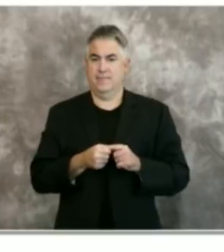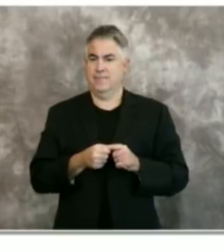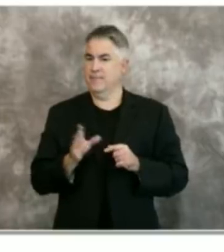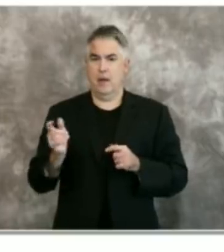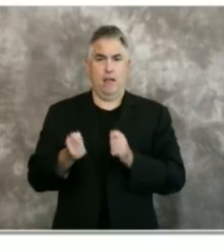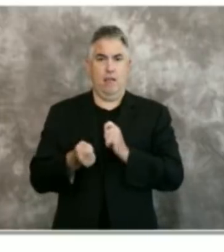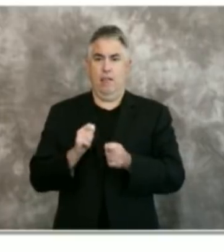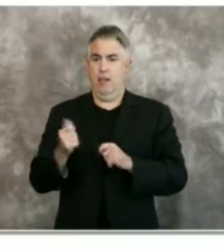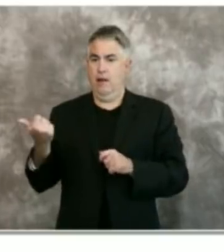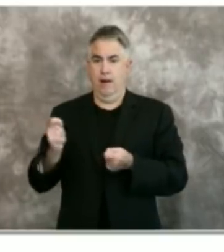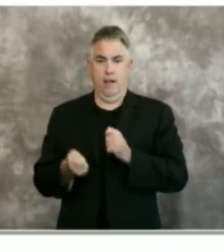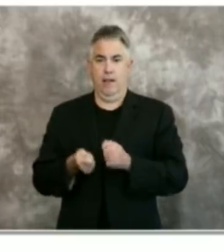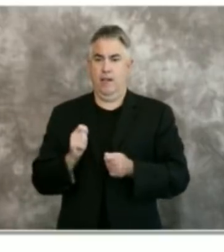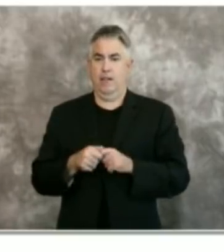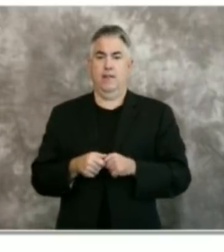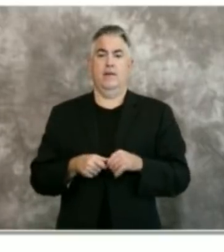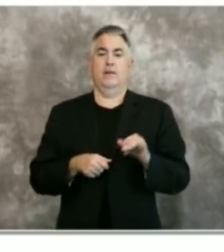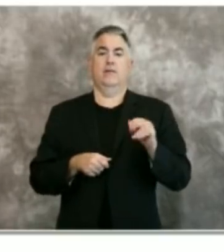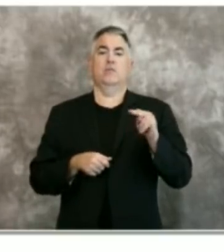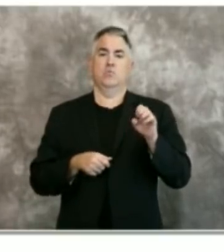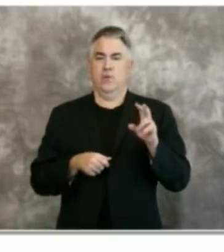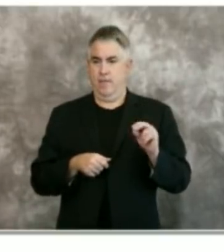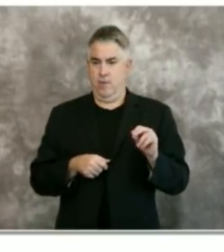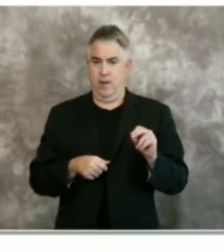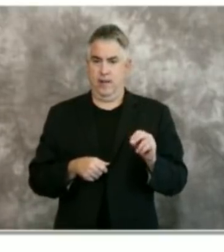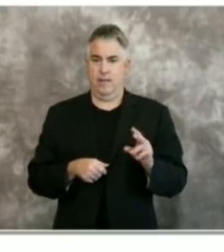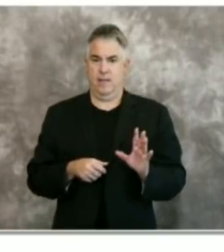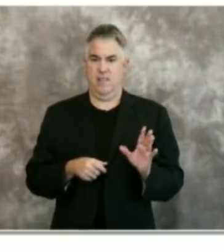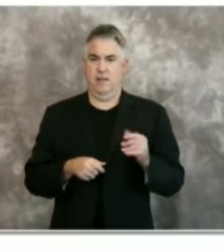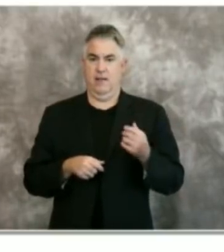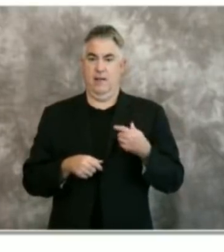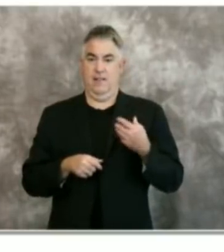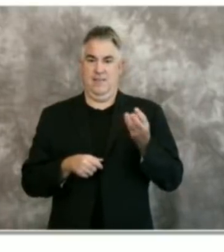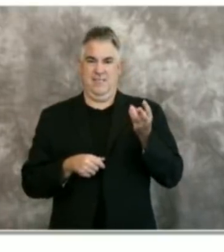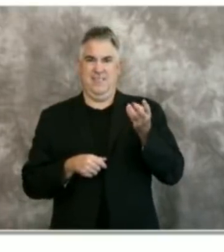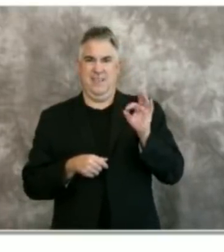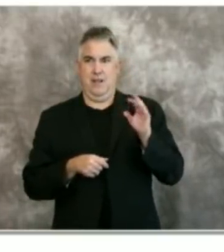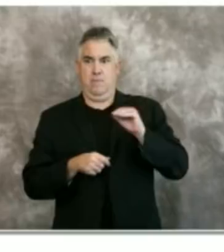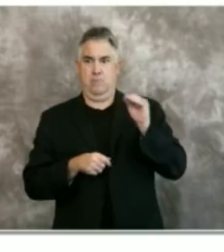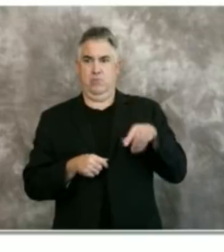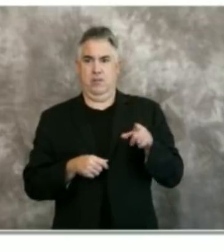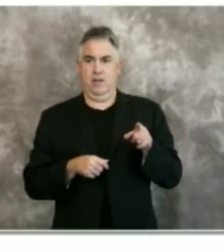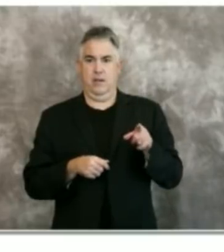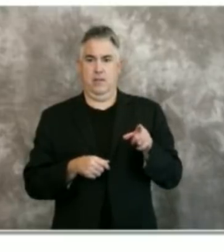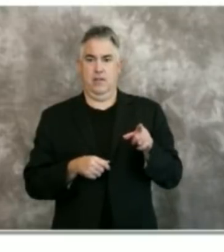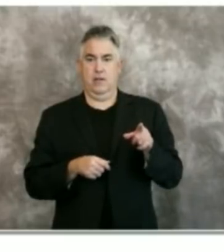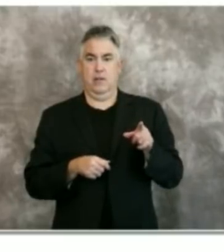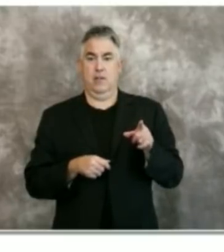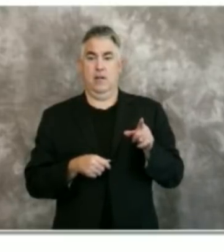OF THE PAST WEEK CENTS. JUNE 29TH. WE DON'T ACTUALLY JUNE